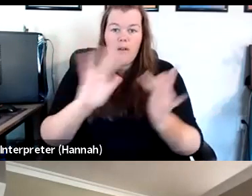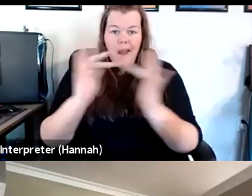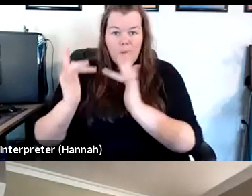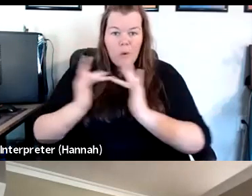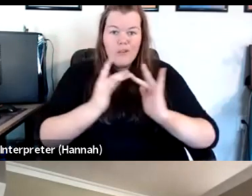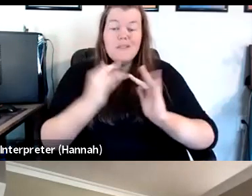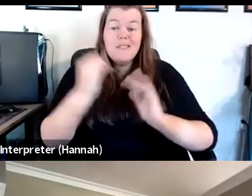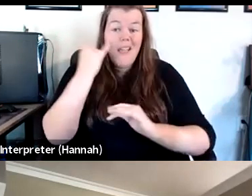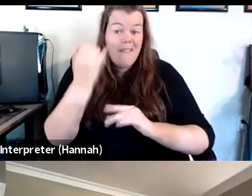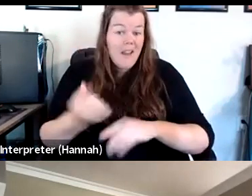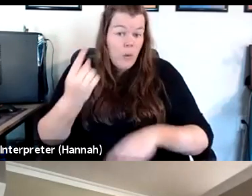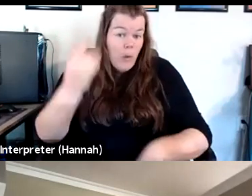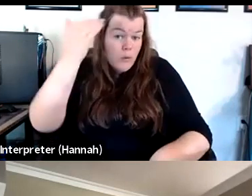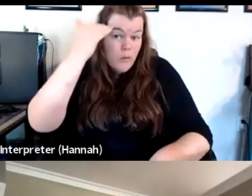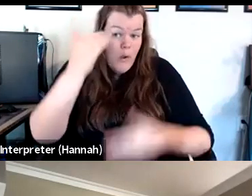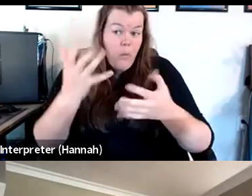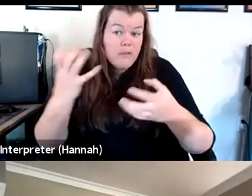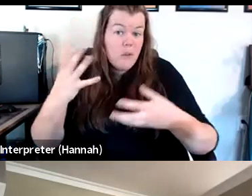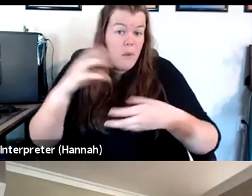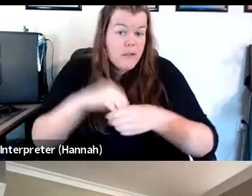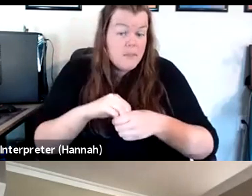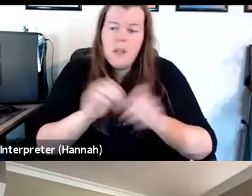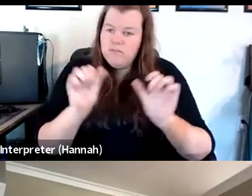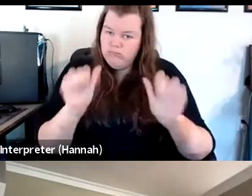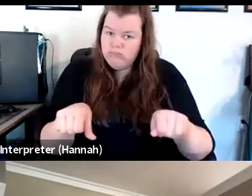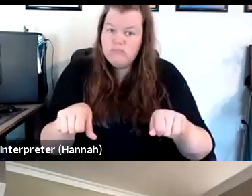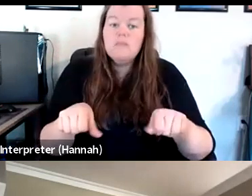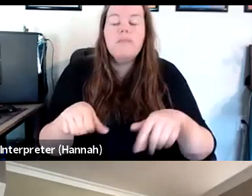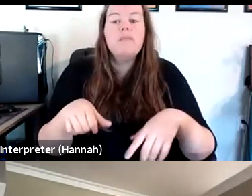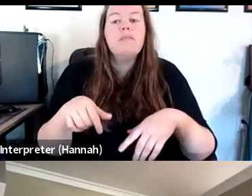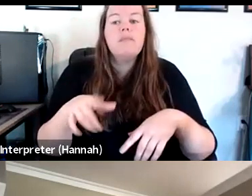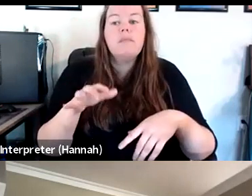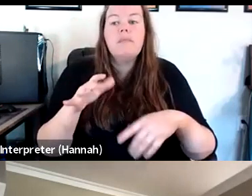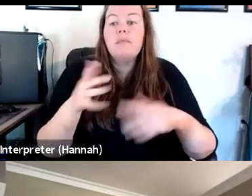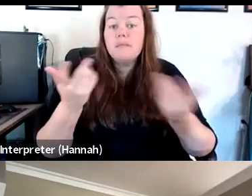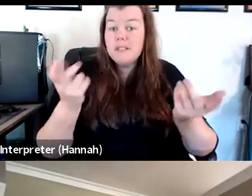like to participate in the public comments they can do that um but yeah I think that's